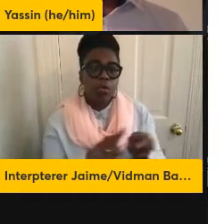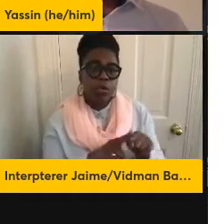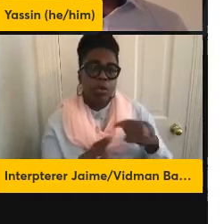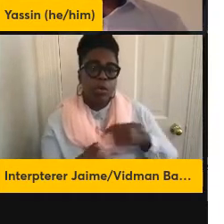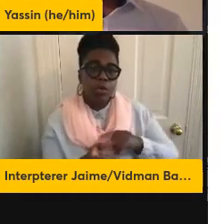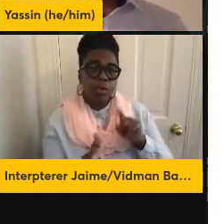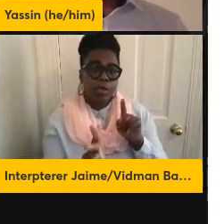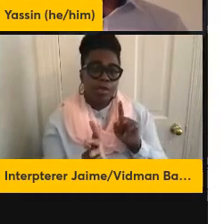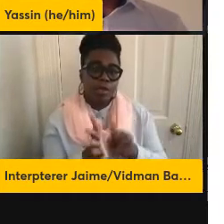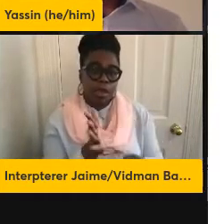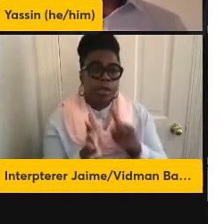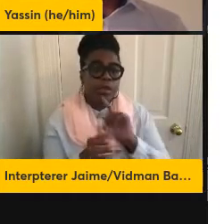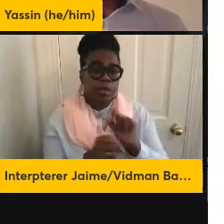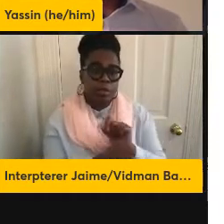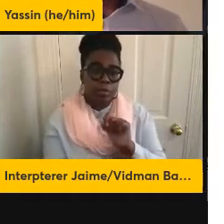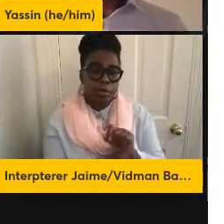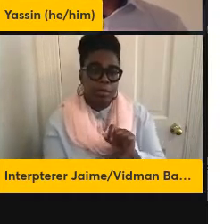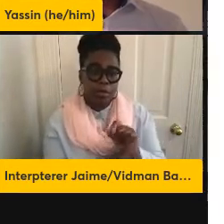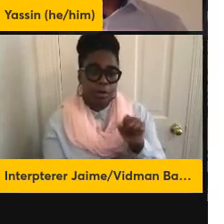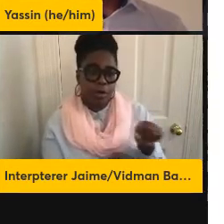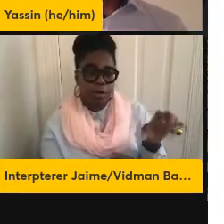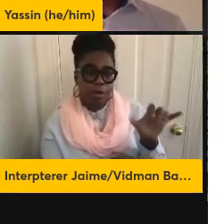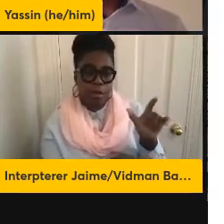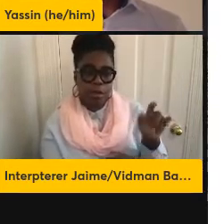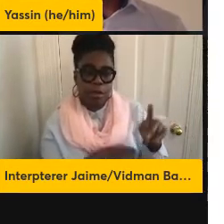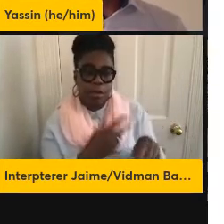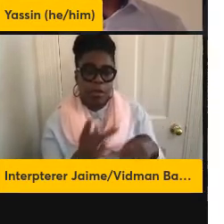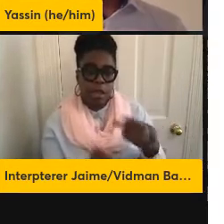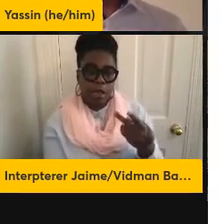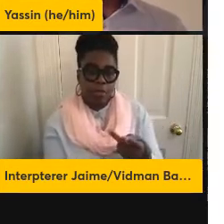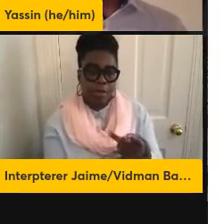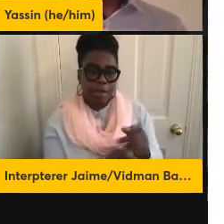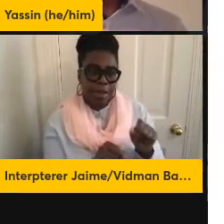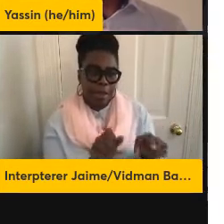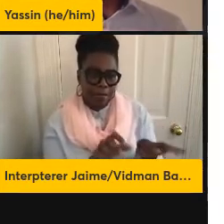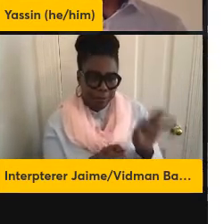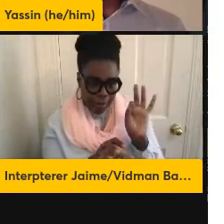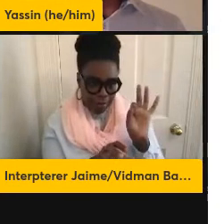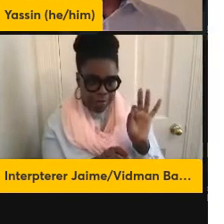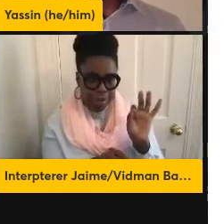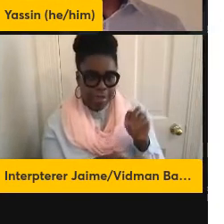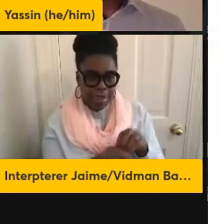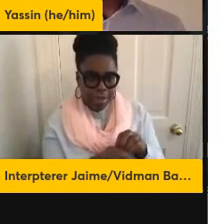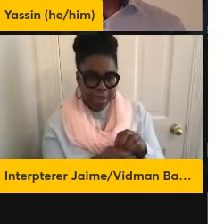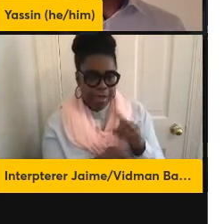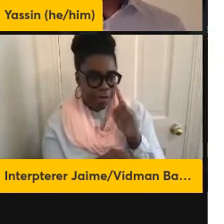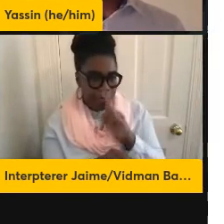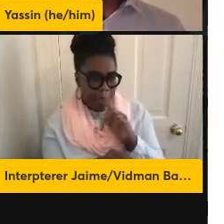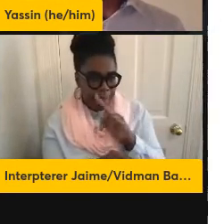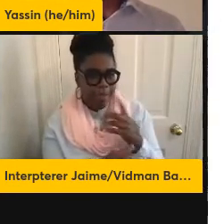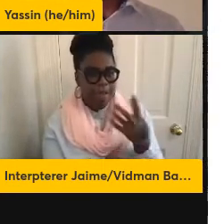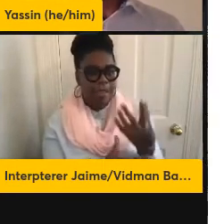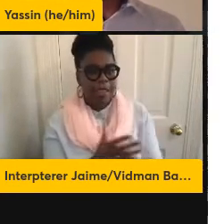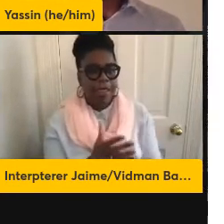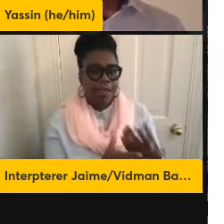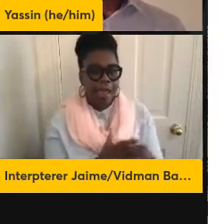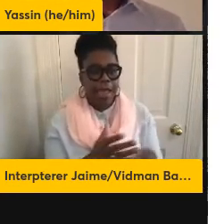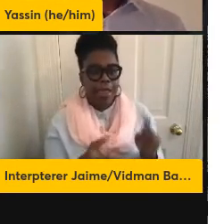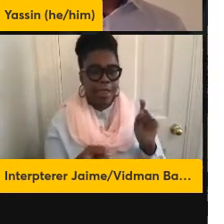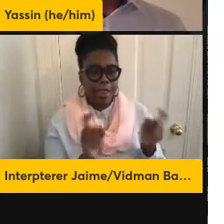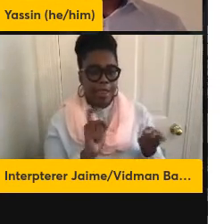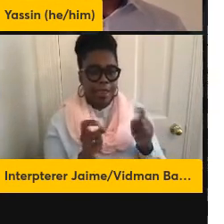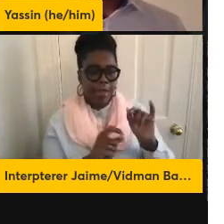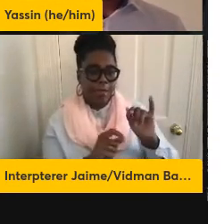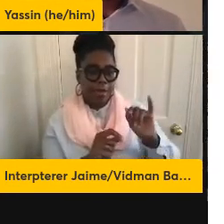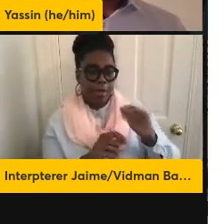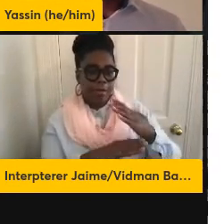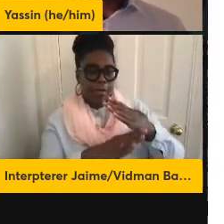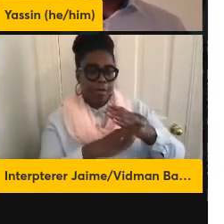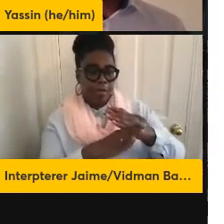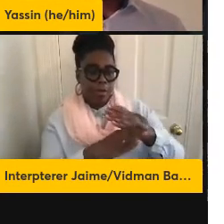order to make sure if those cell types are can be found in in mice that lack the adaptive immune compartments, so red knockout